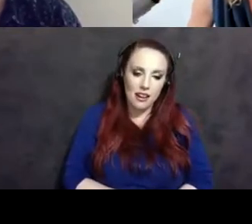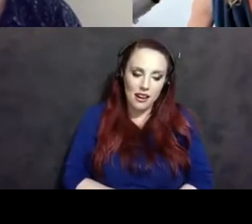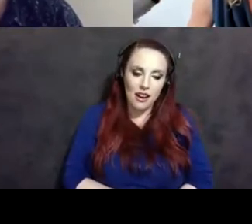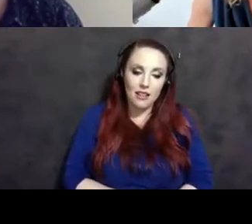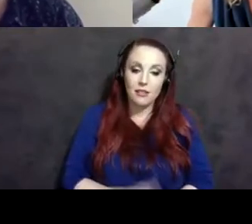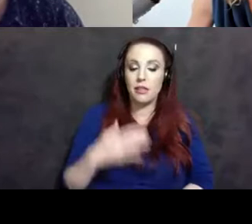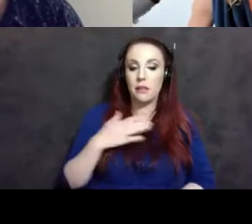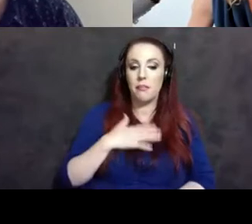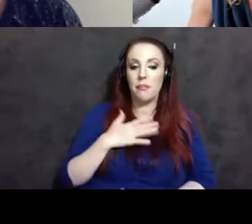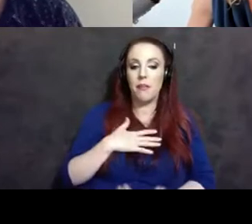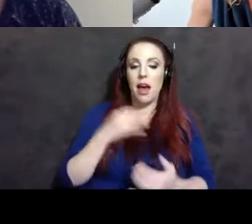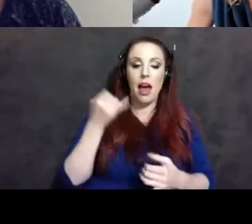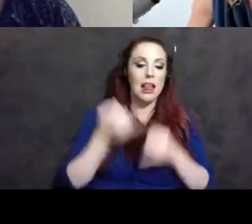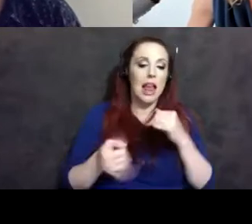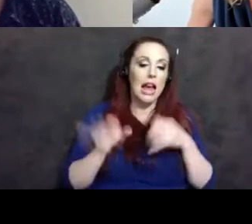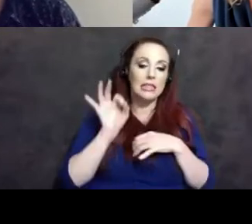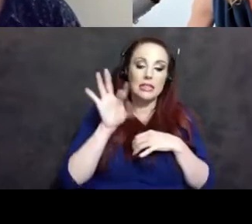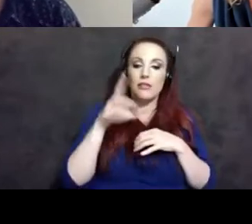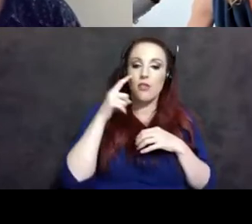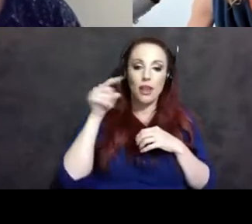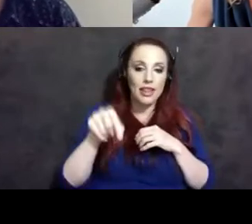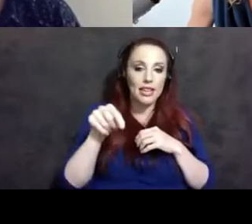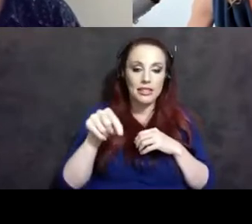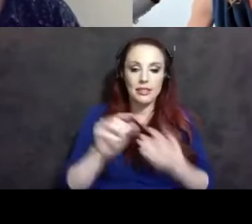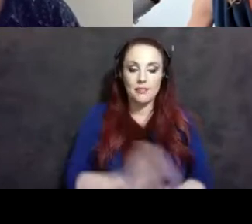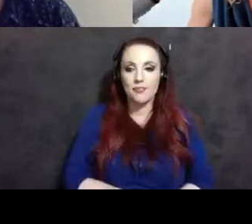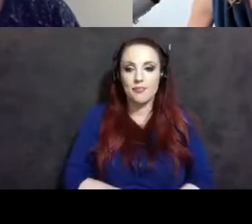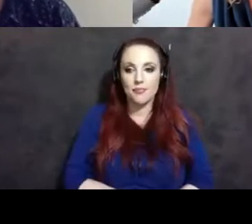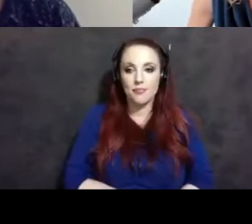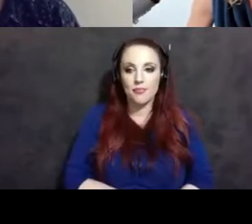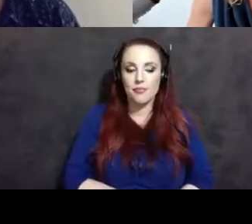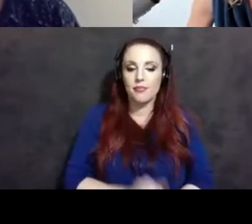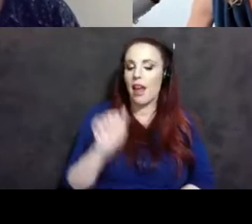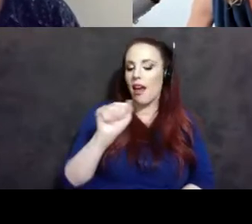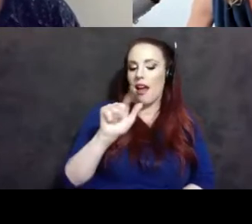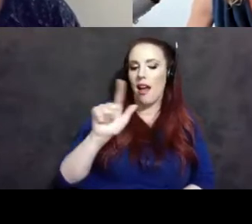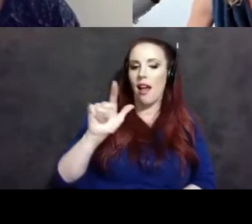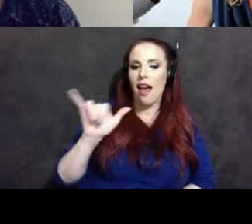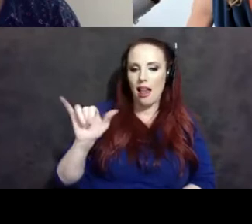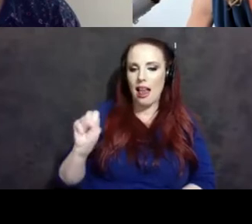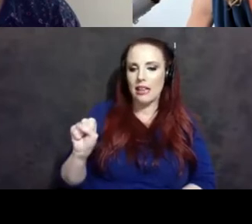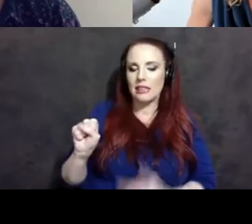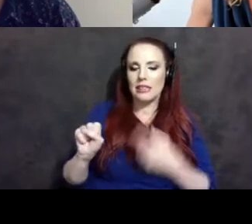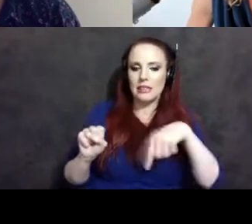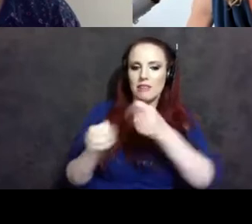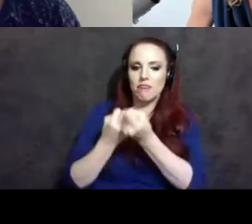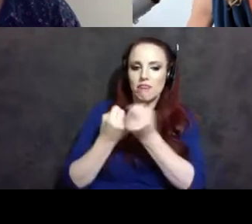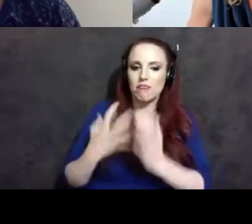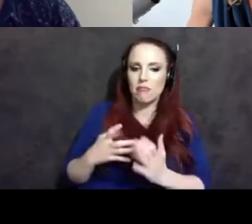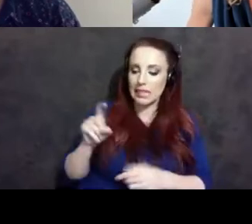My last take for this is, I think allies need to be aware that they're here to help make